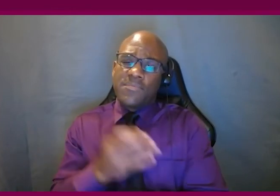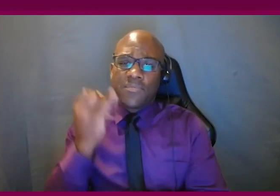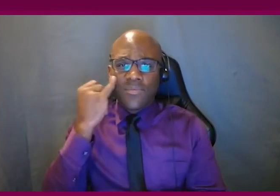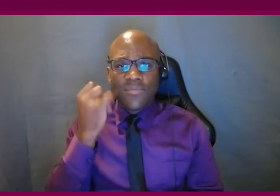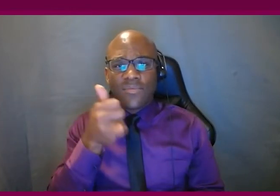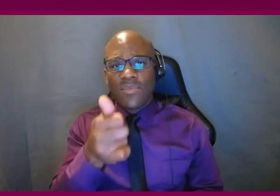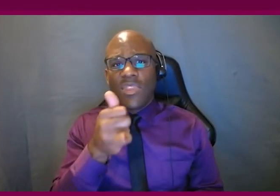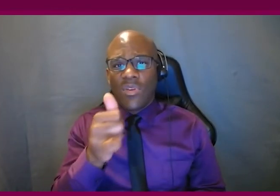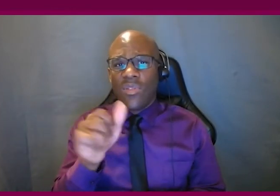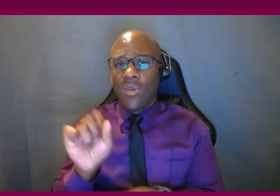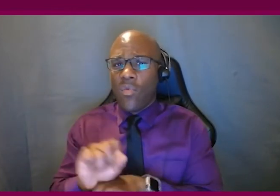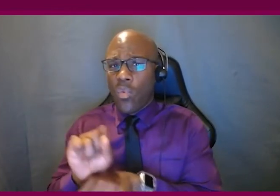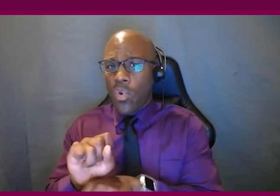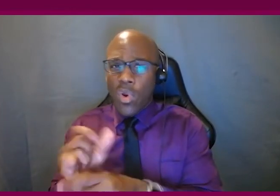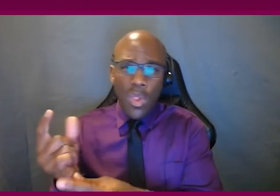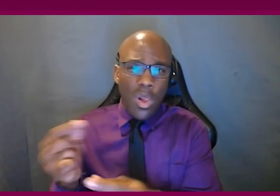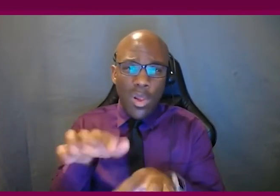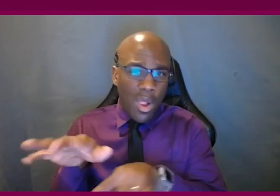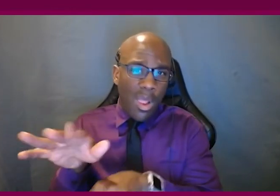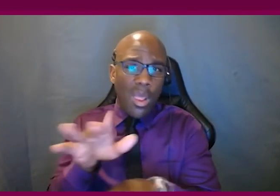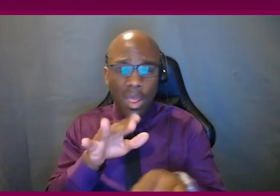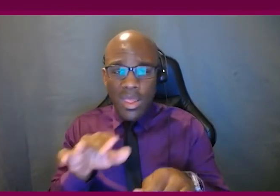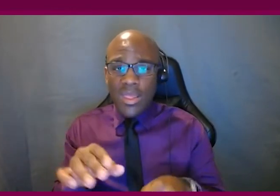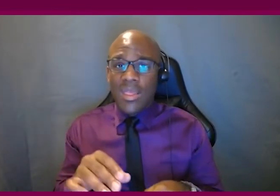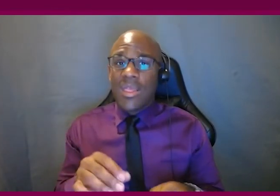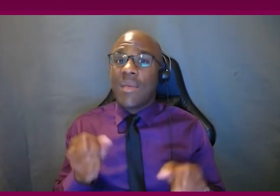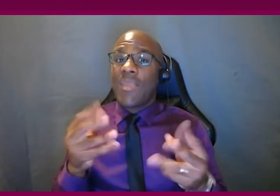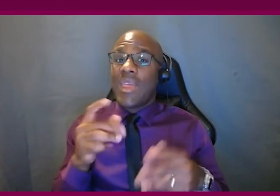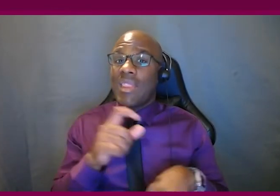Bri Beck: So be mindful of how my much that you're being